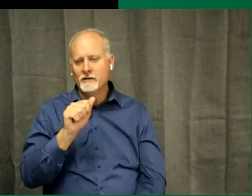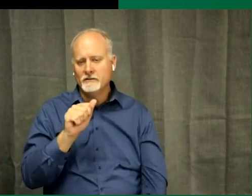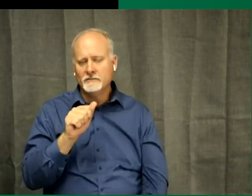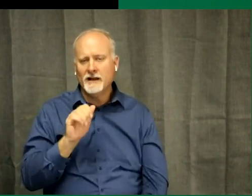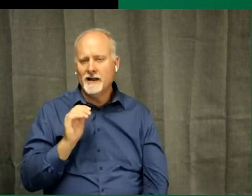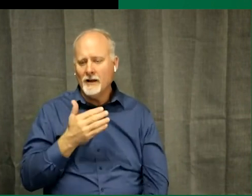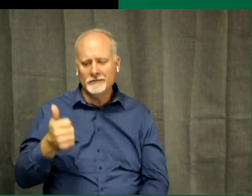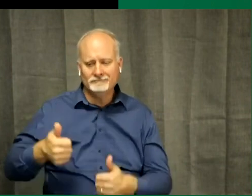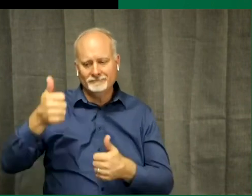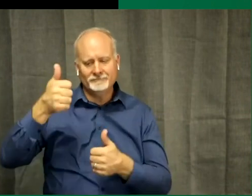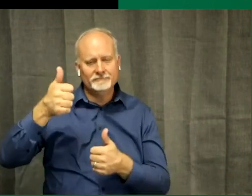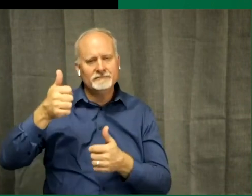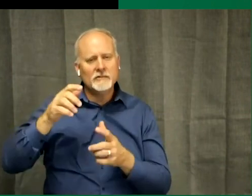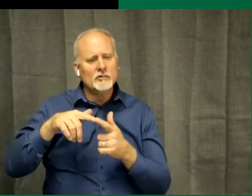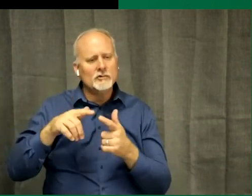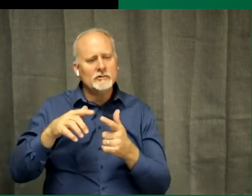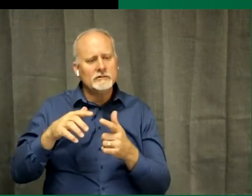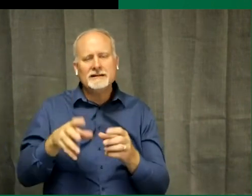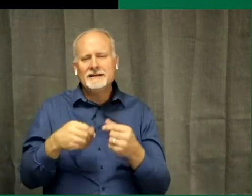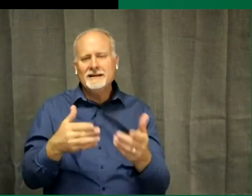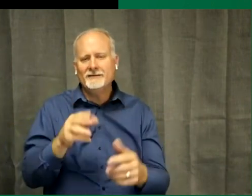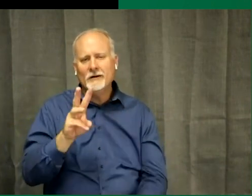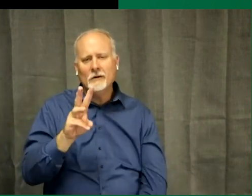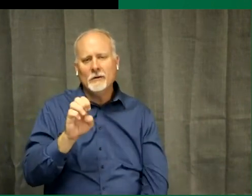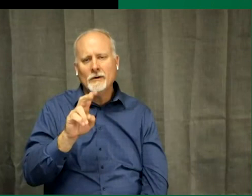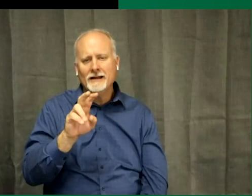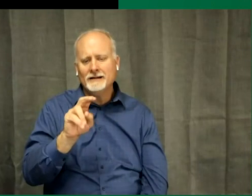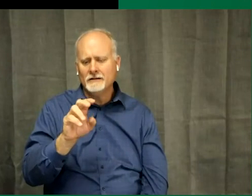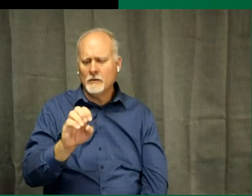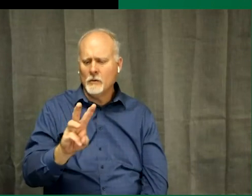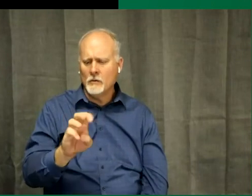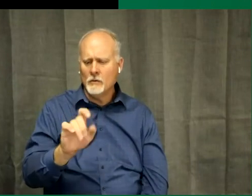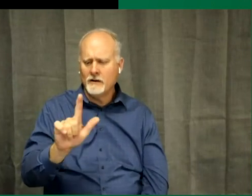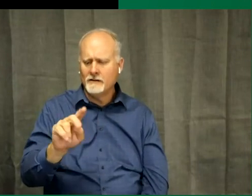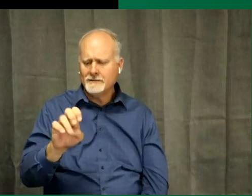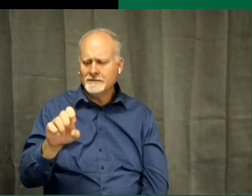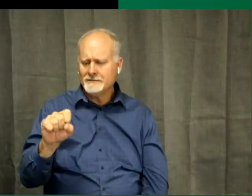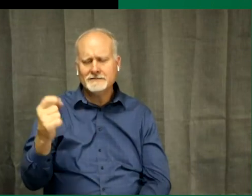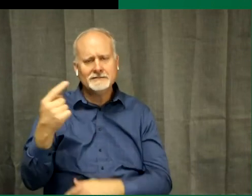a couple of wellness days into the spring semester and this is based on some wonderful feedback that